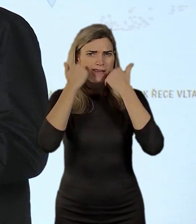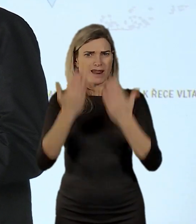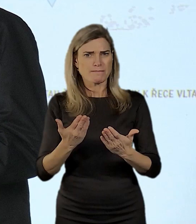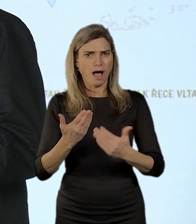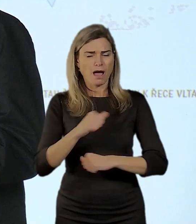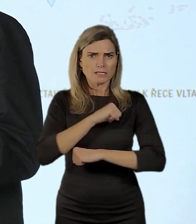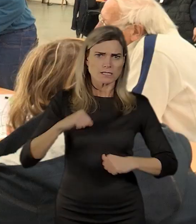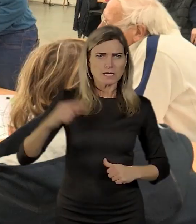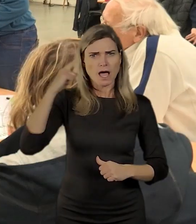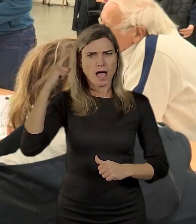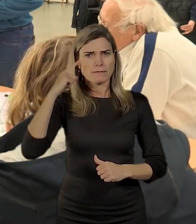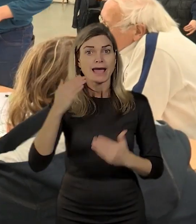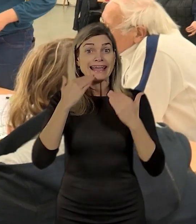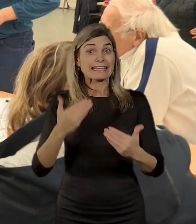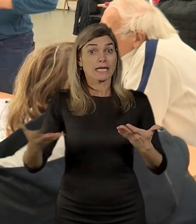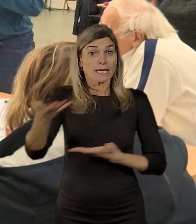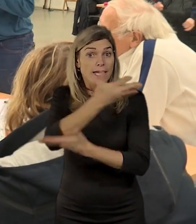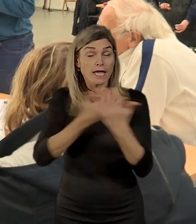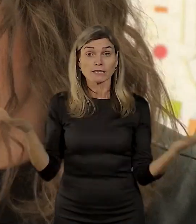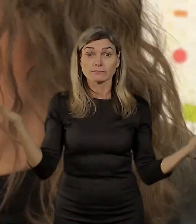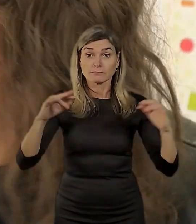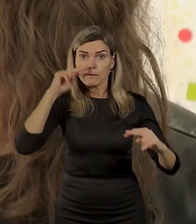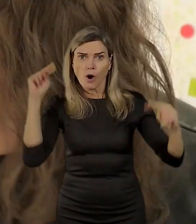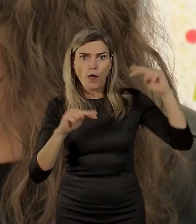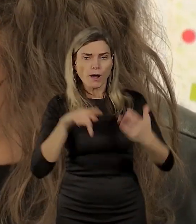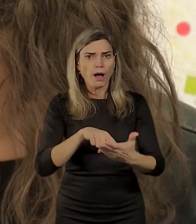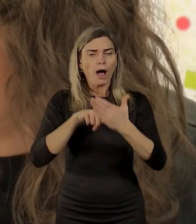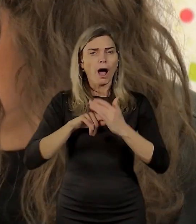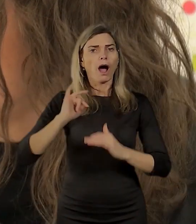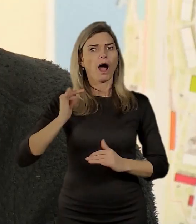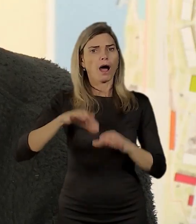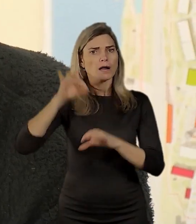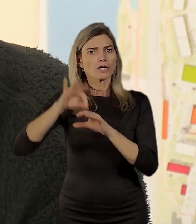And we had very precisely recorded what people actually expect,